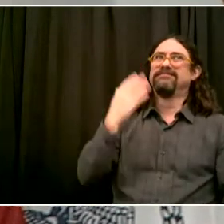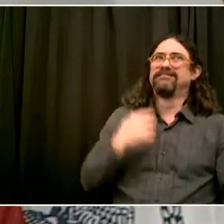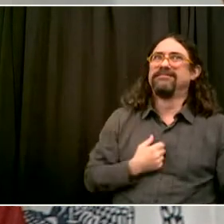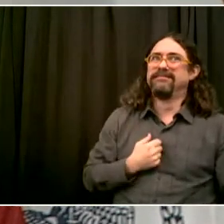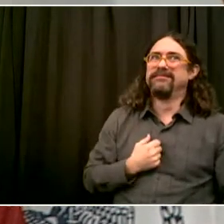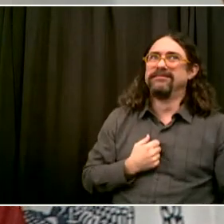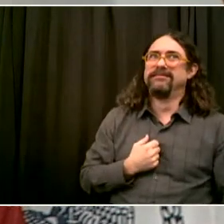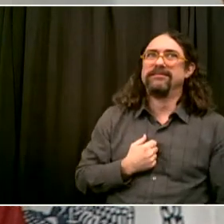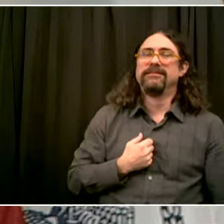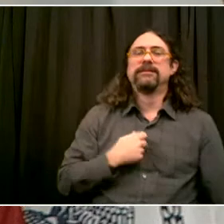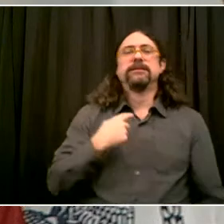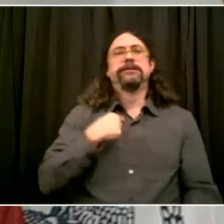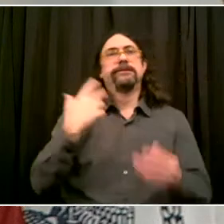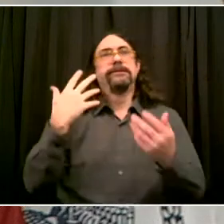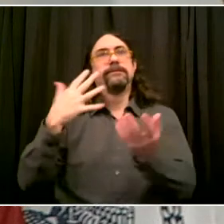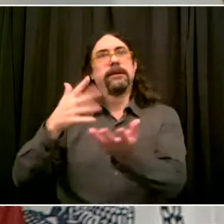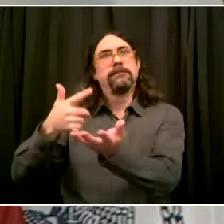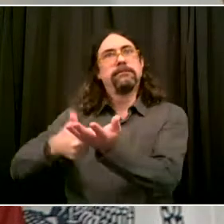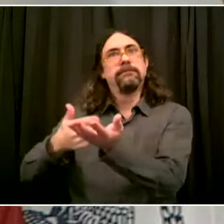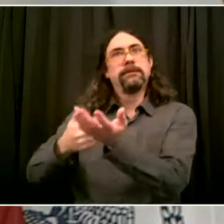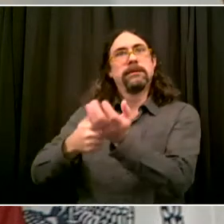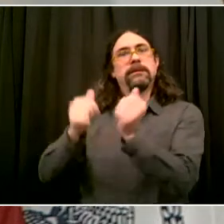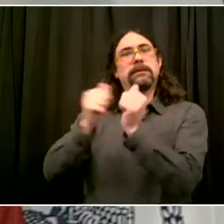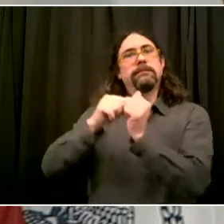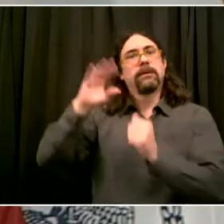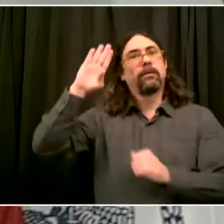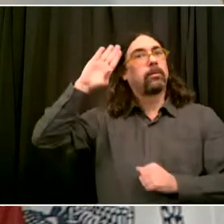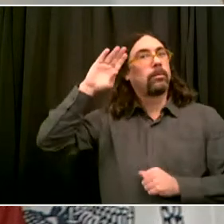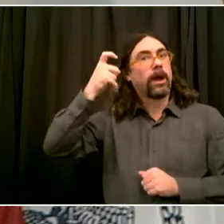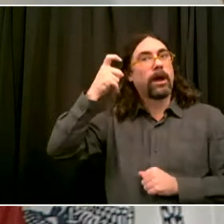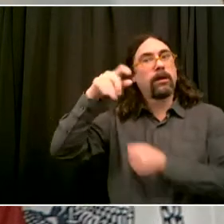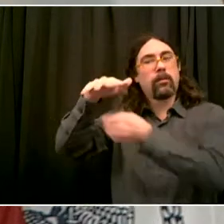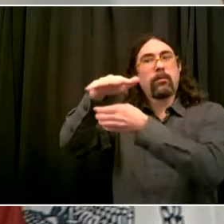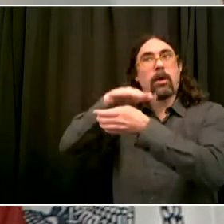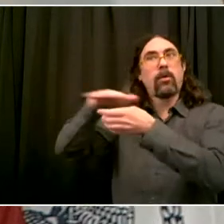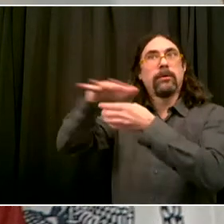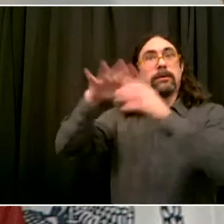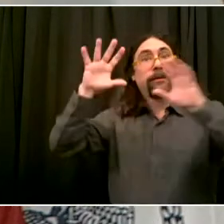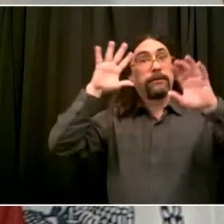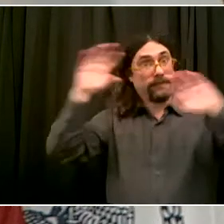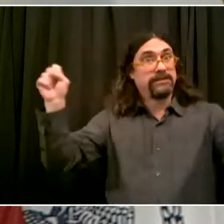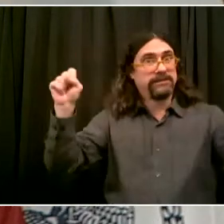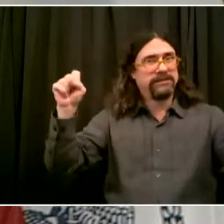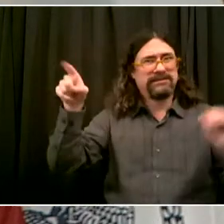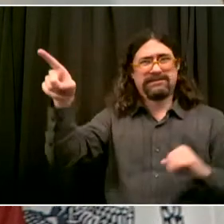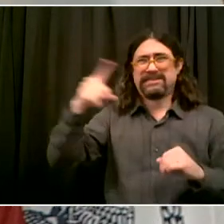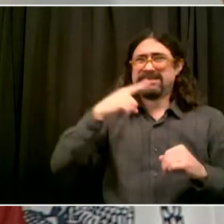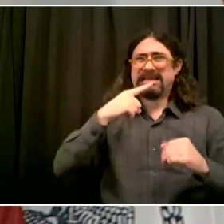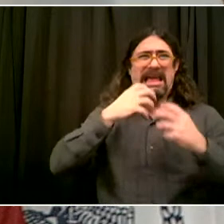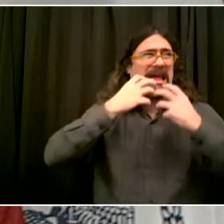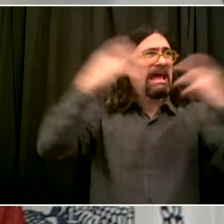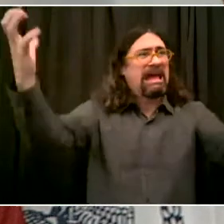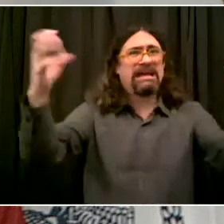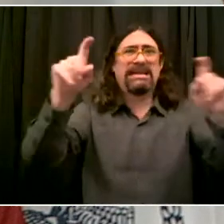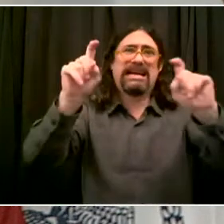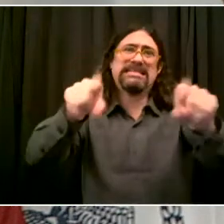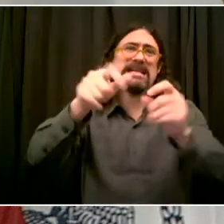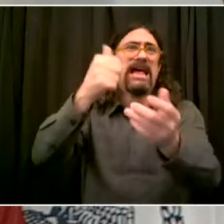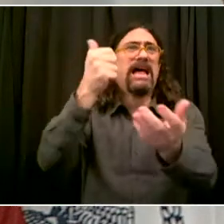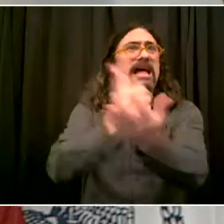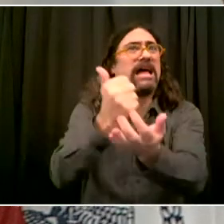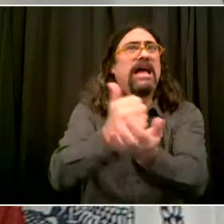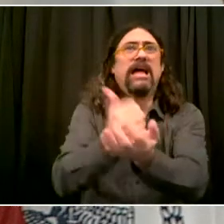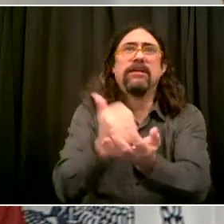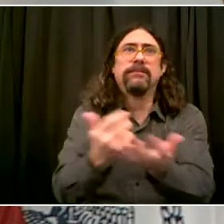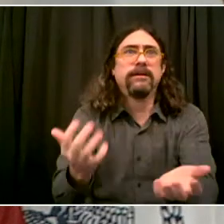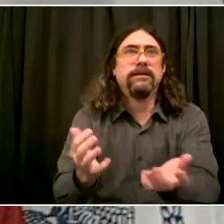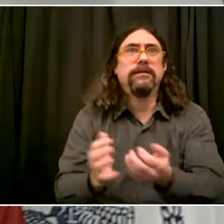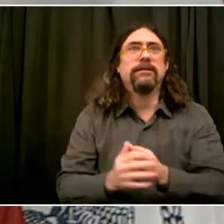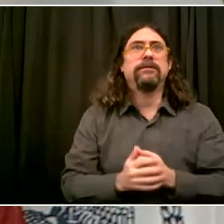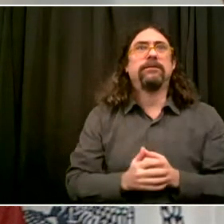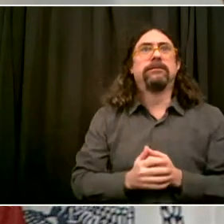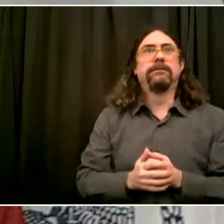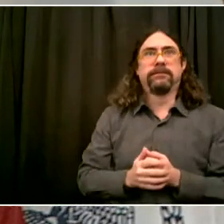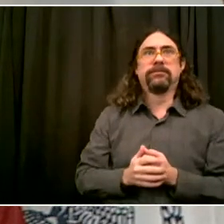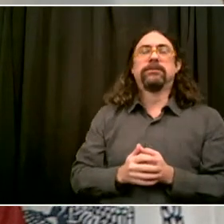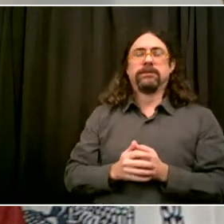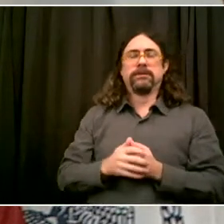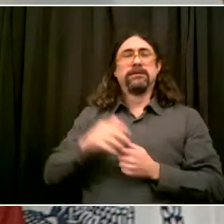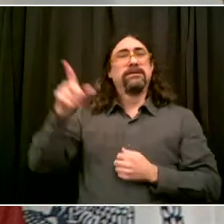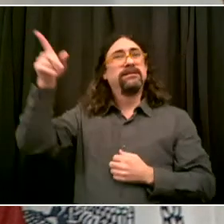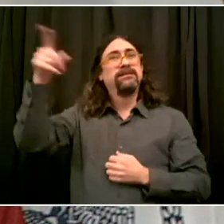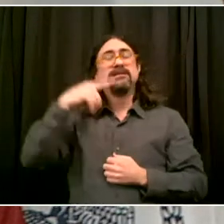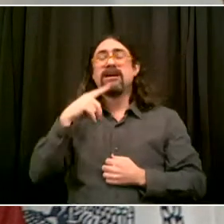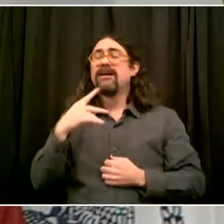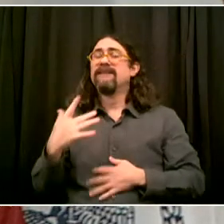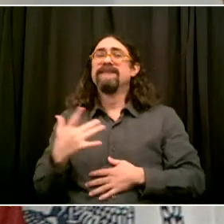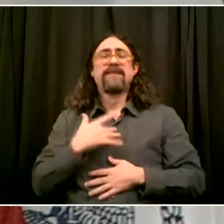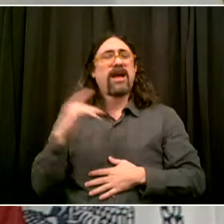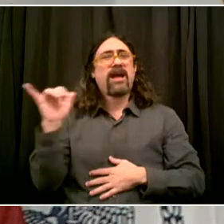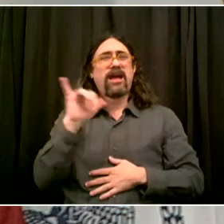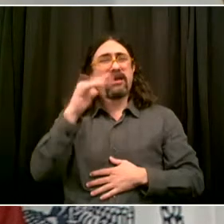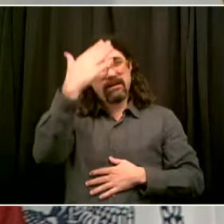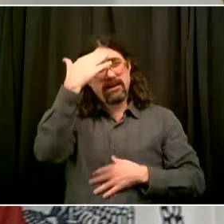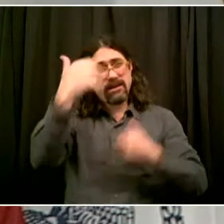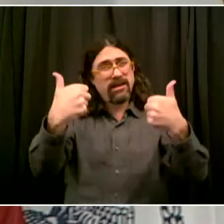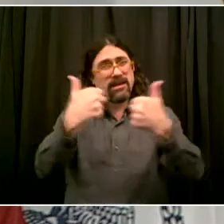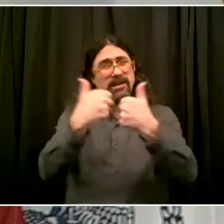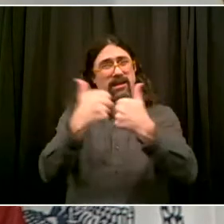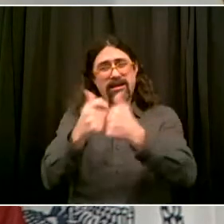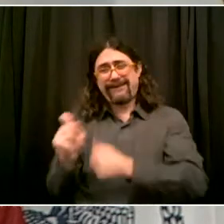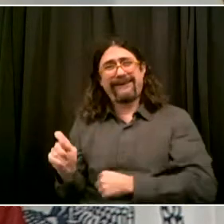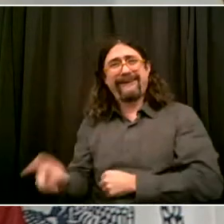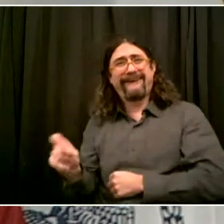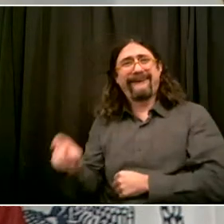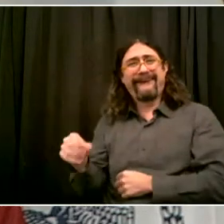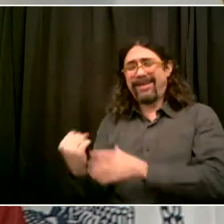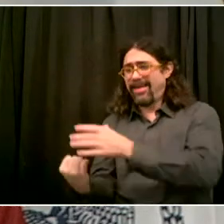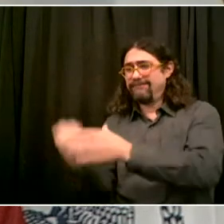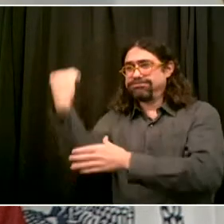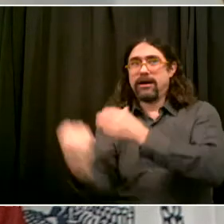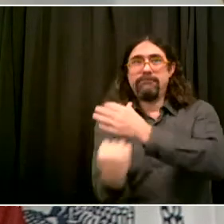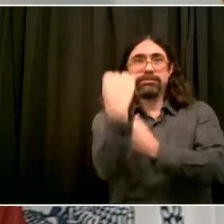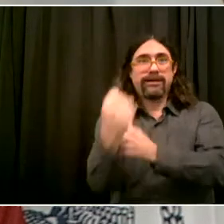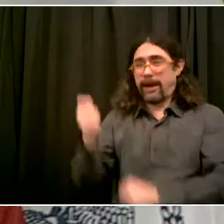IT IS S LIKE E GA AME OF WHACK